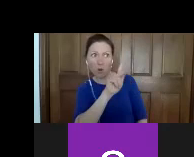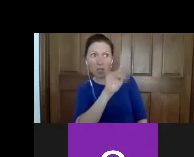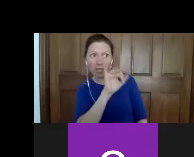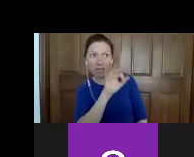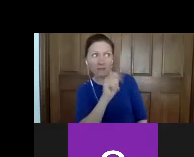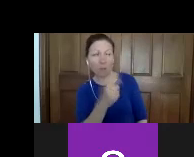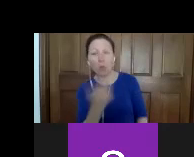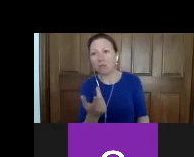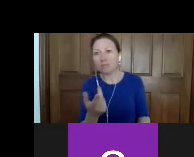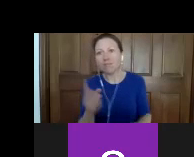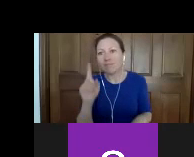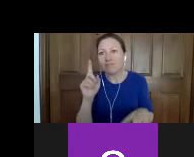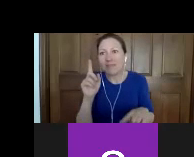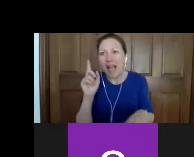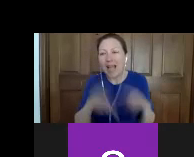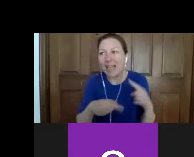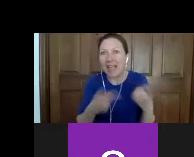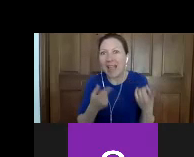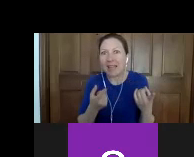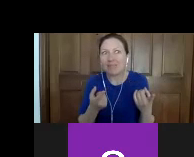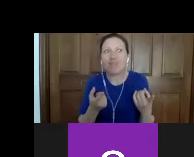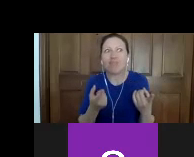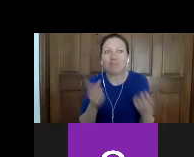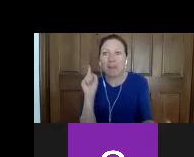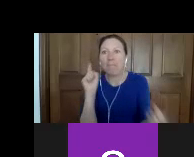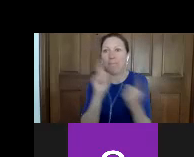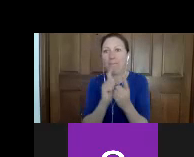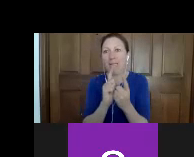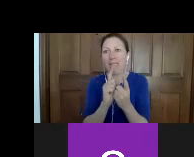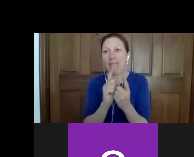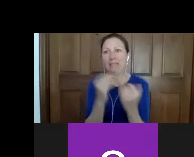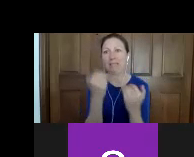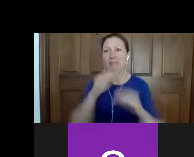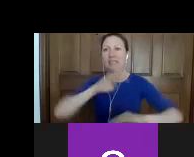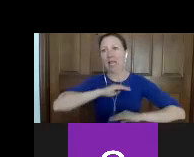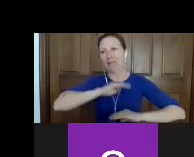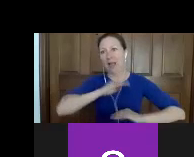duty cannot be met in a safe way. So that is what is meant by a direct threat.